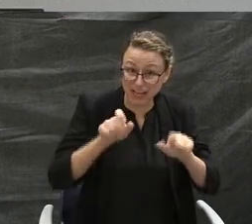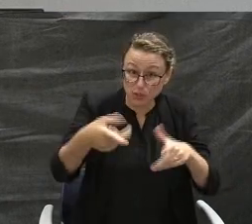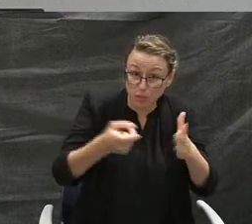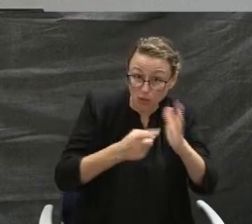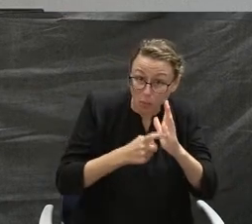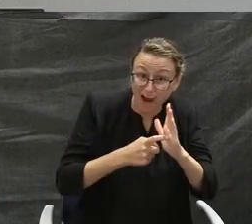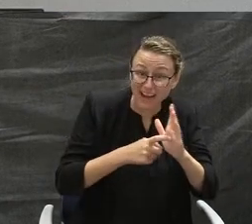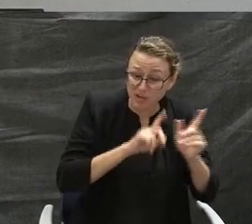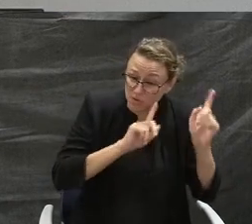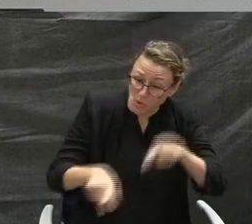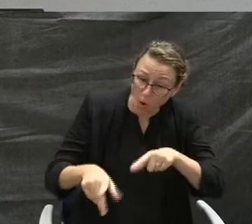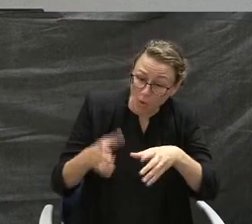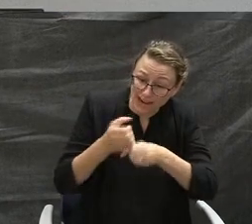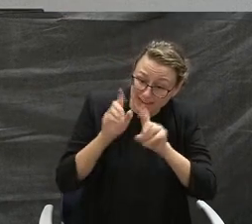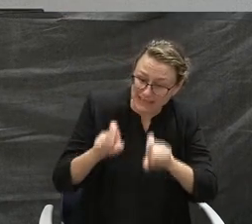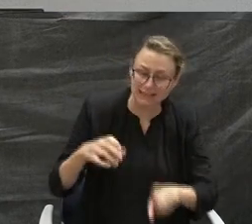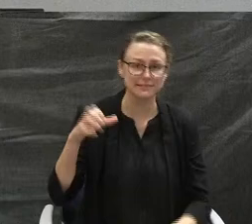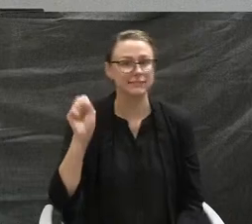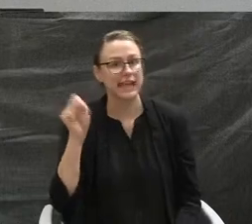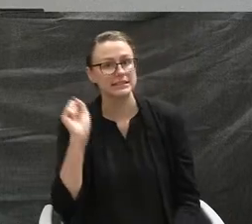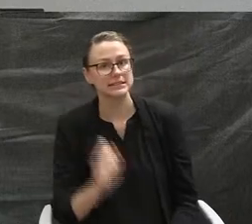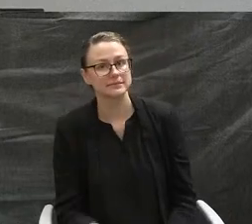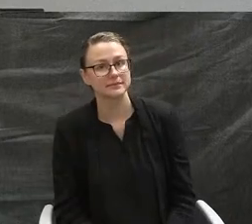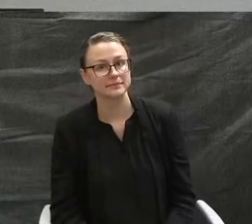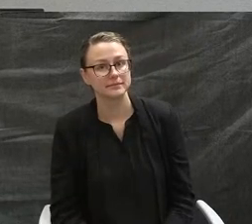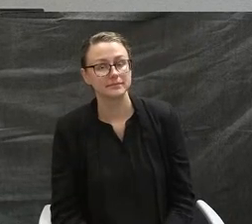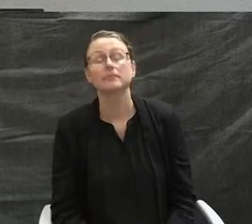OK, I'll take that simple